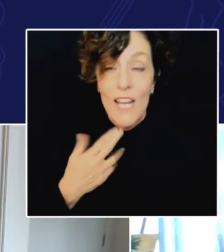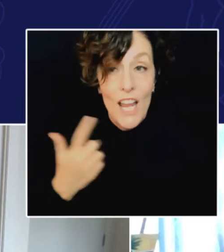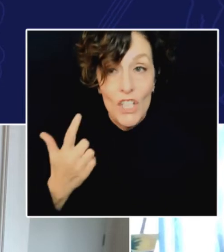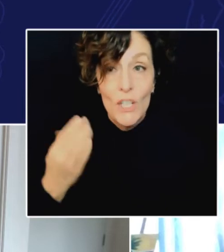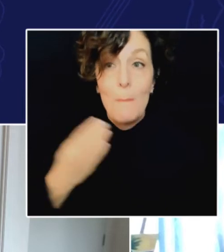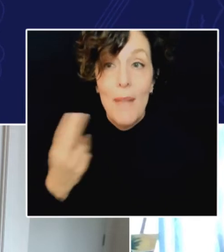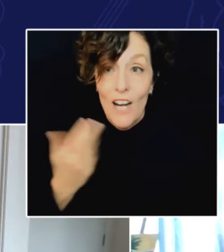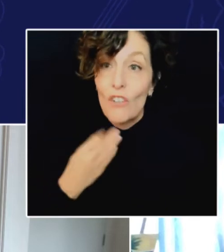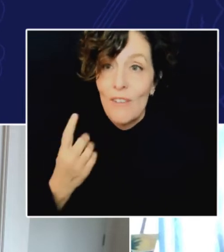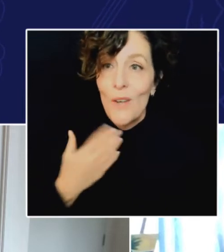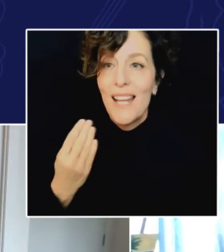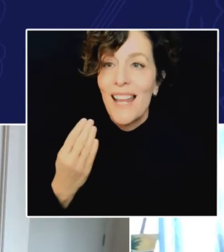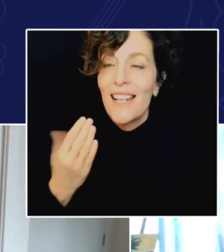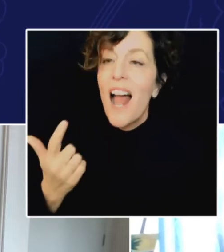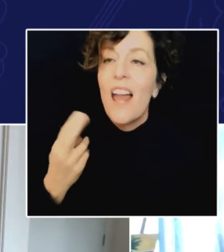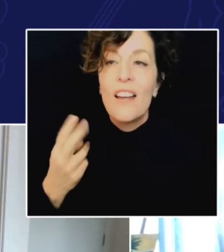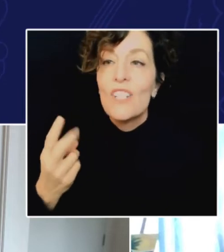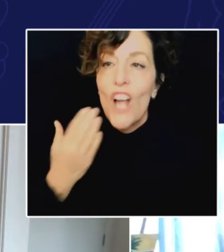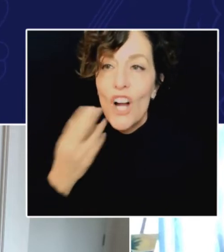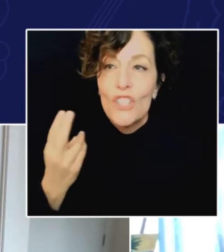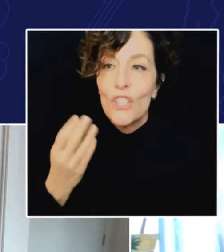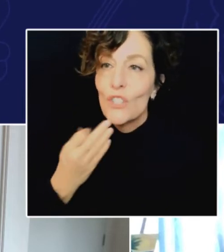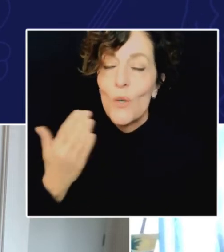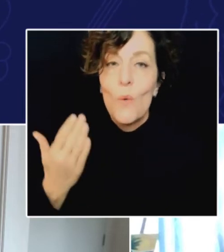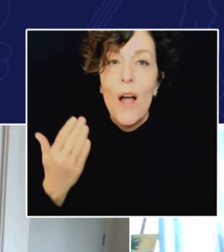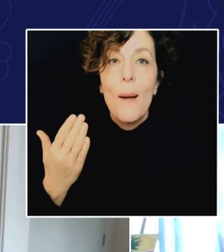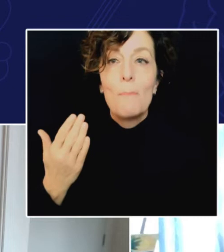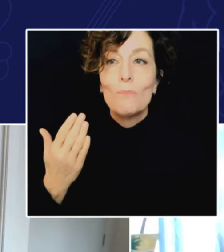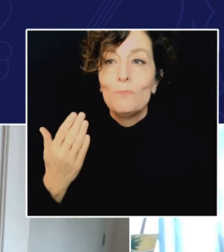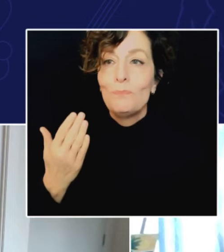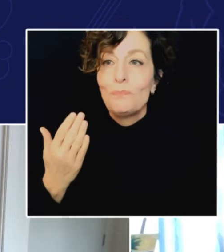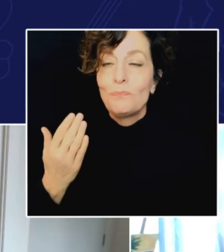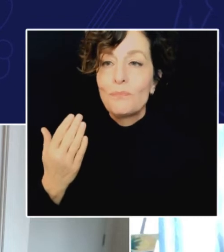And, uh, lots of doctors who, um...